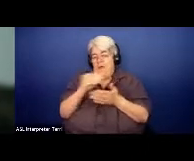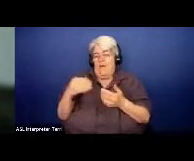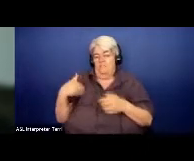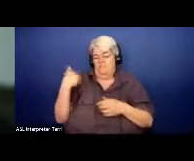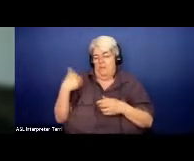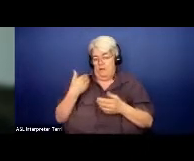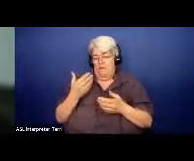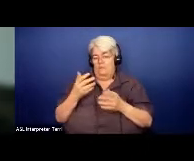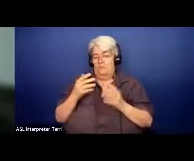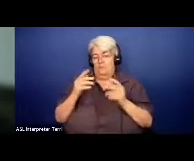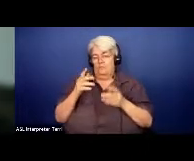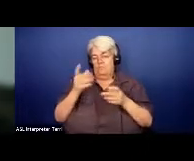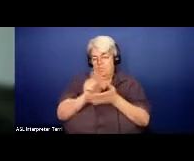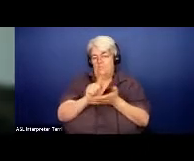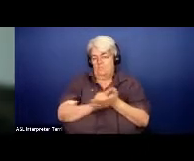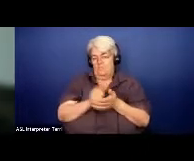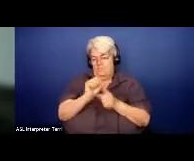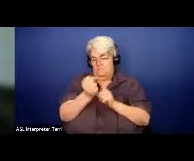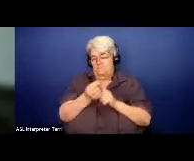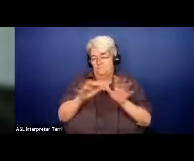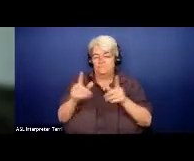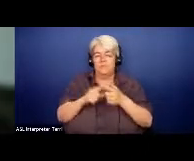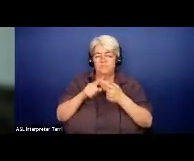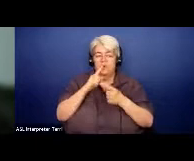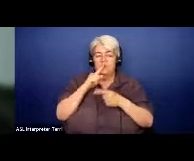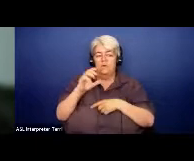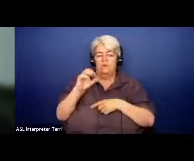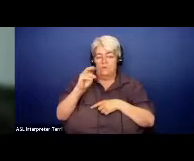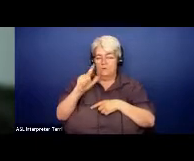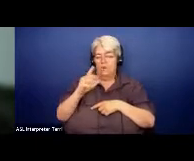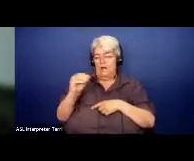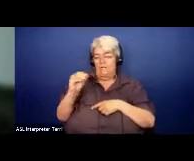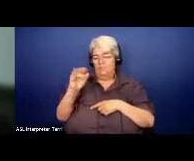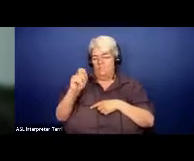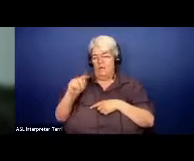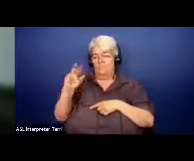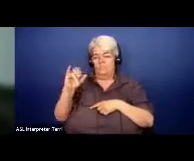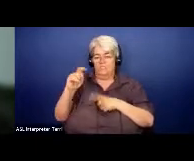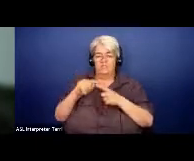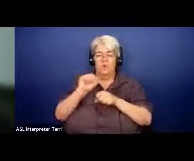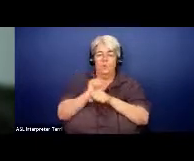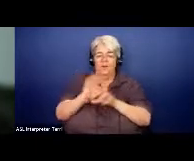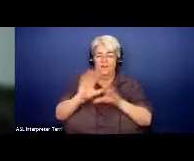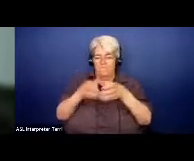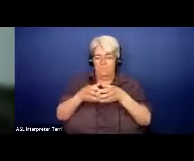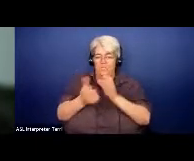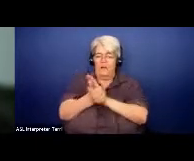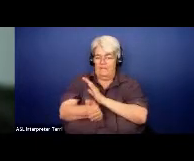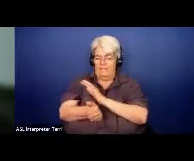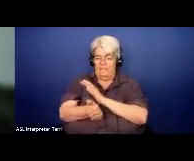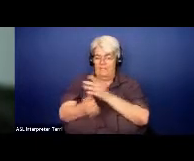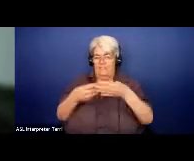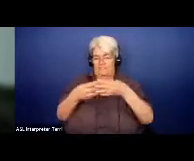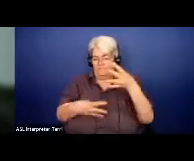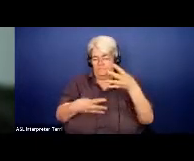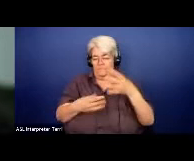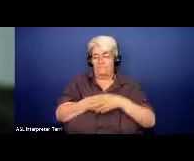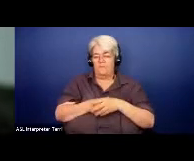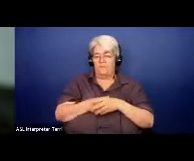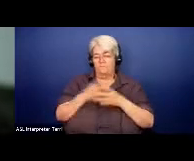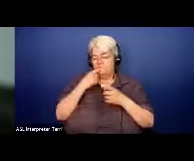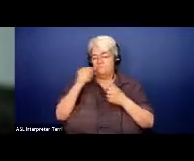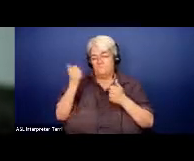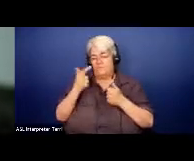work group include the criminal and juvenile justice work force competencies and ACL -- not